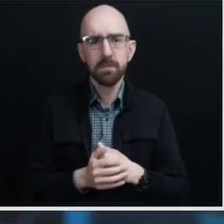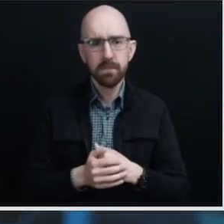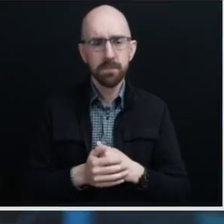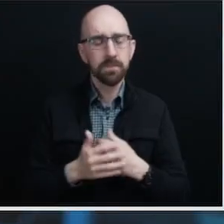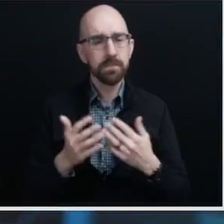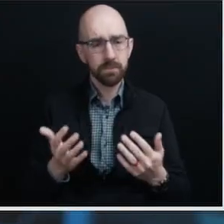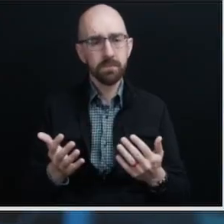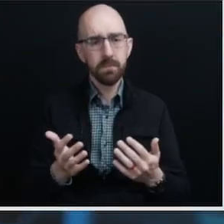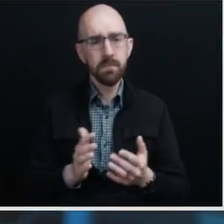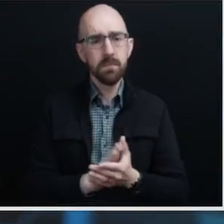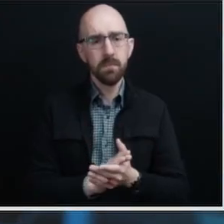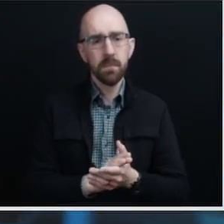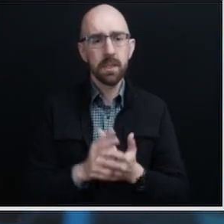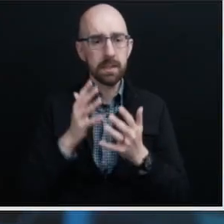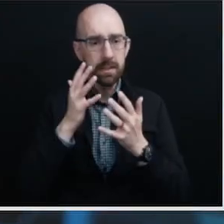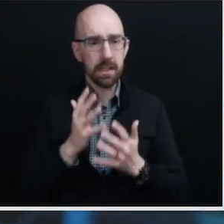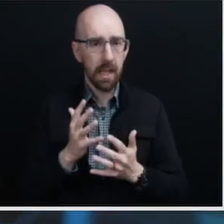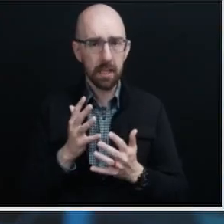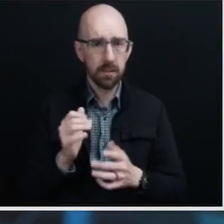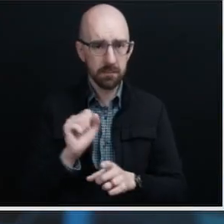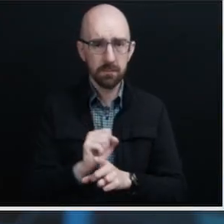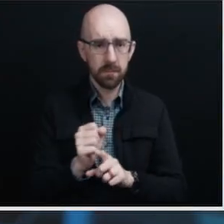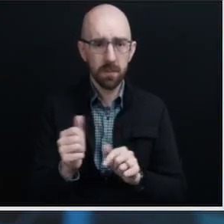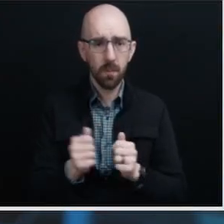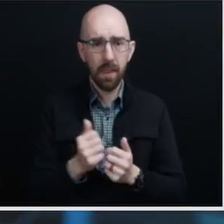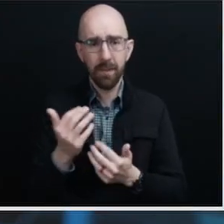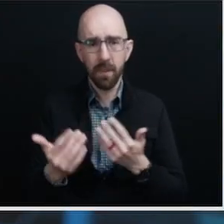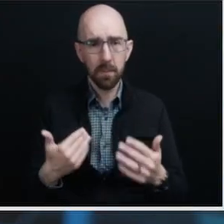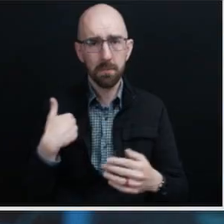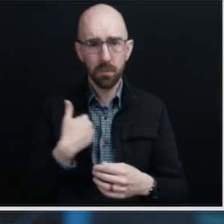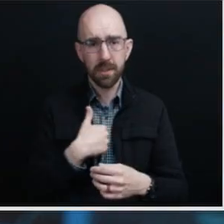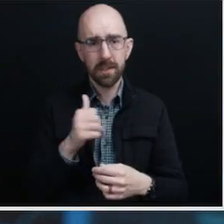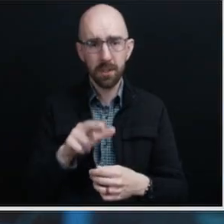the sad reality of inflammatory breast cancer is that a lot of these patients will recur and they